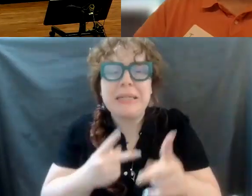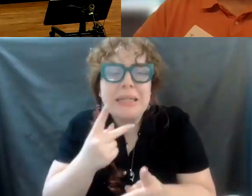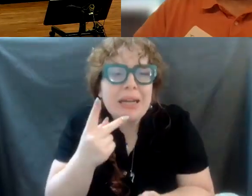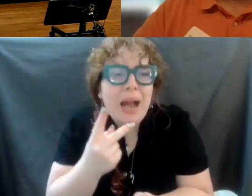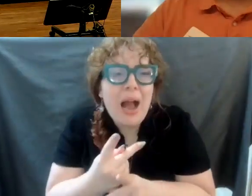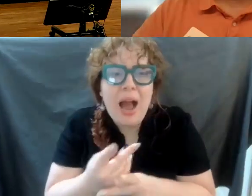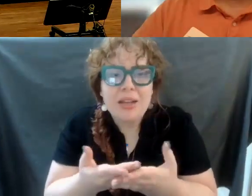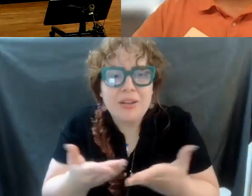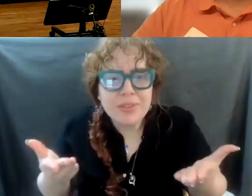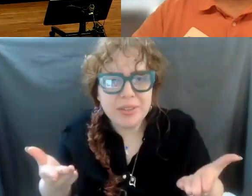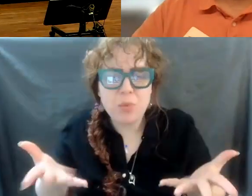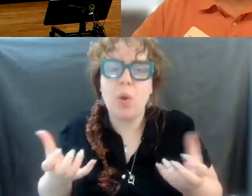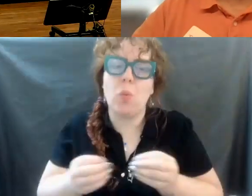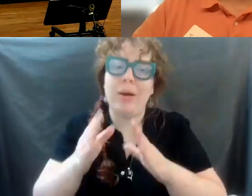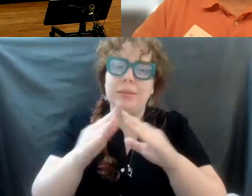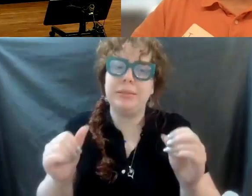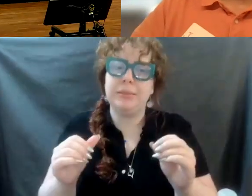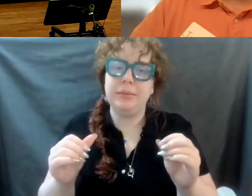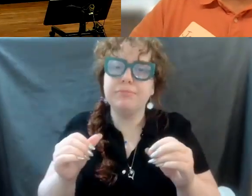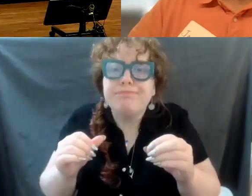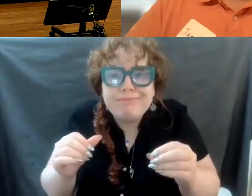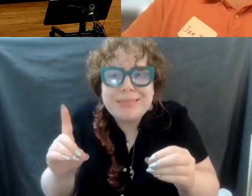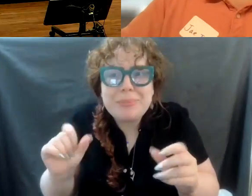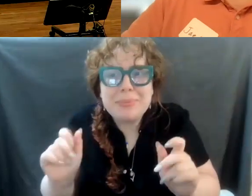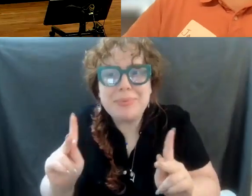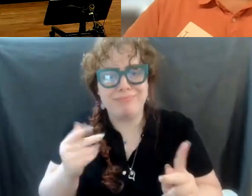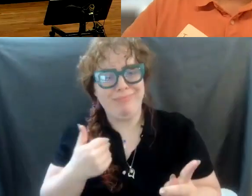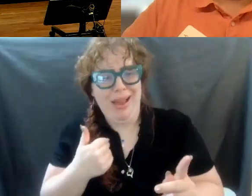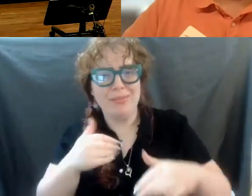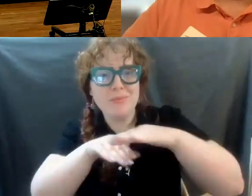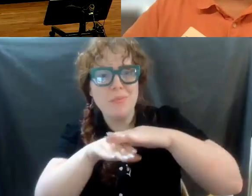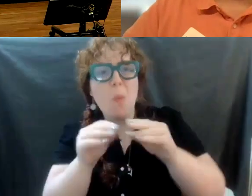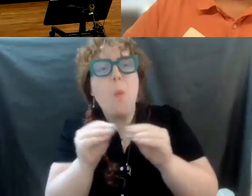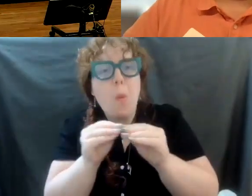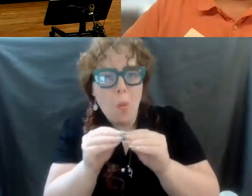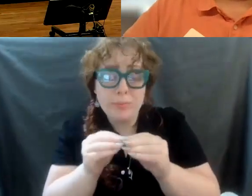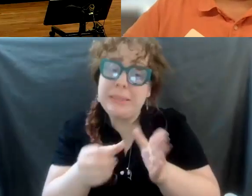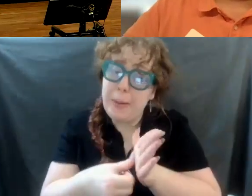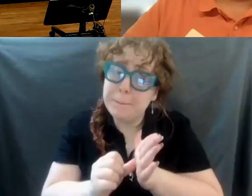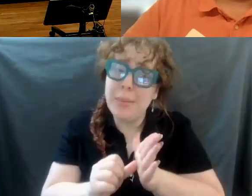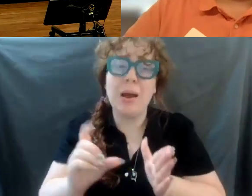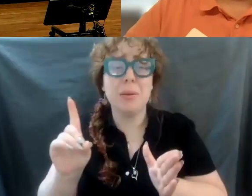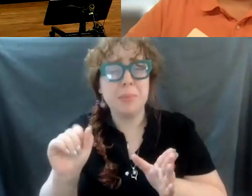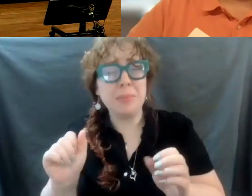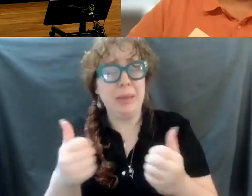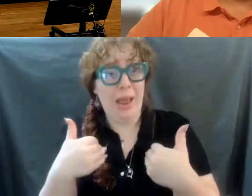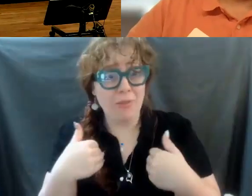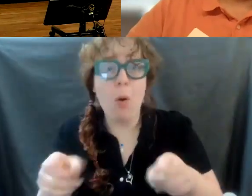to them and particularly amongst, you know, people of color? And then the second session is going to be looking at how do we use data